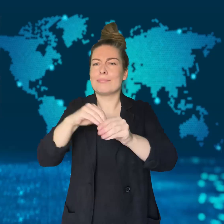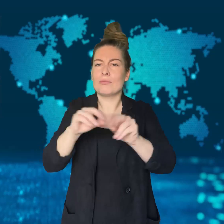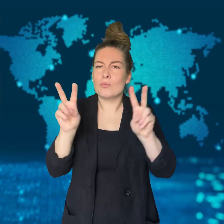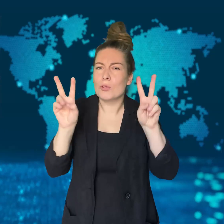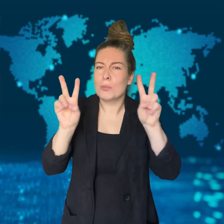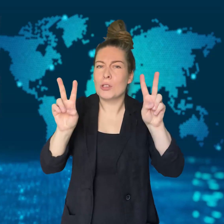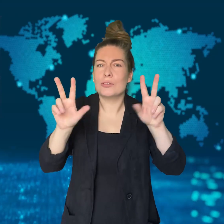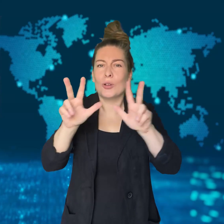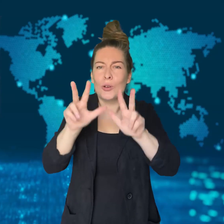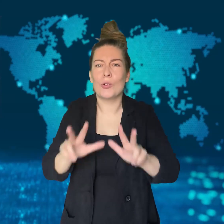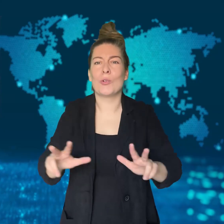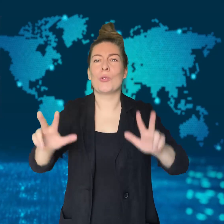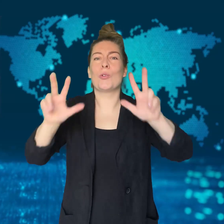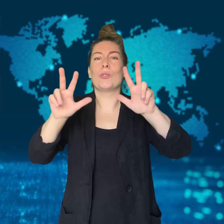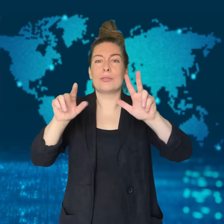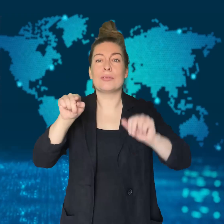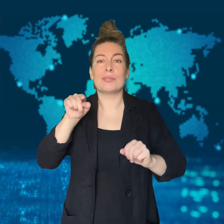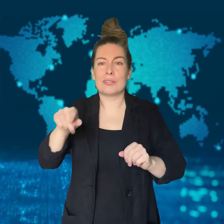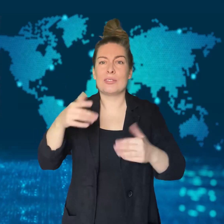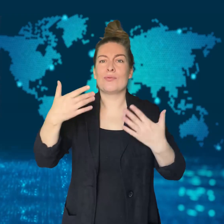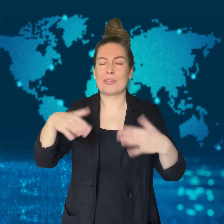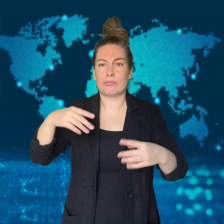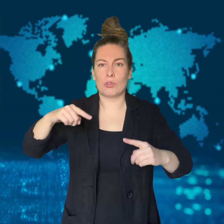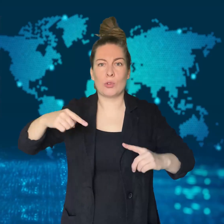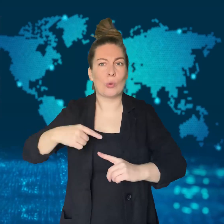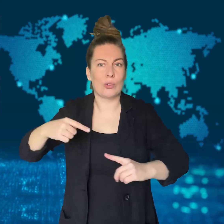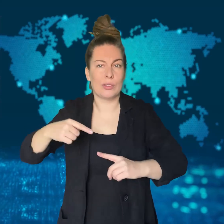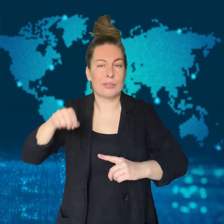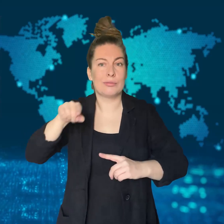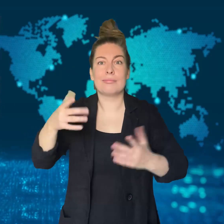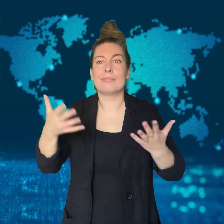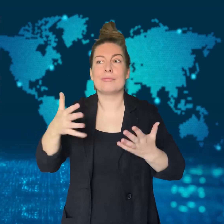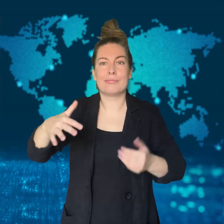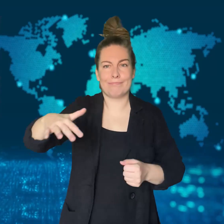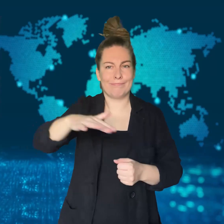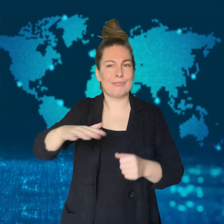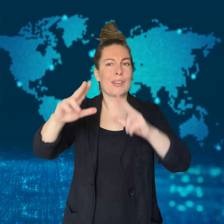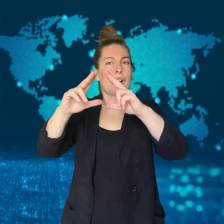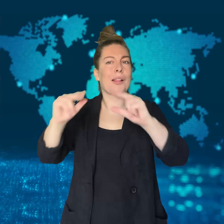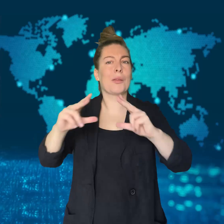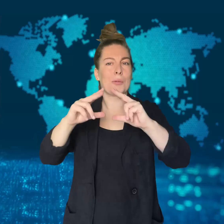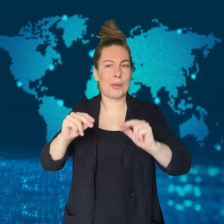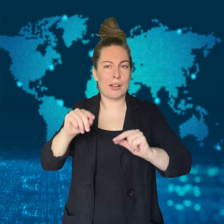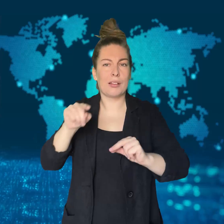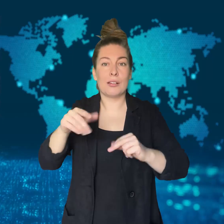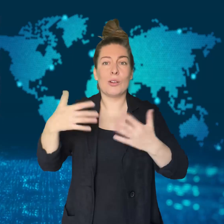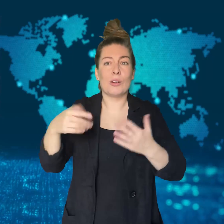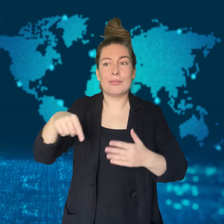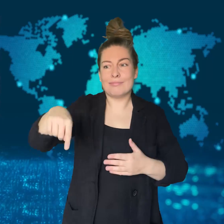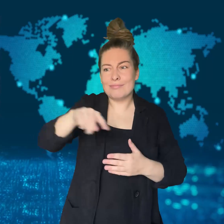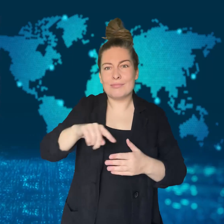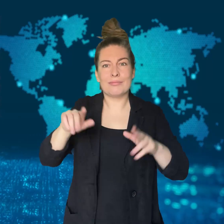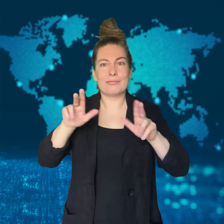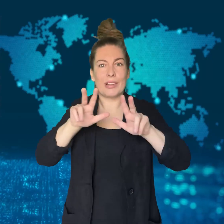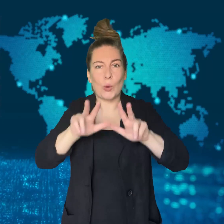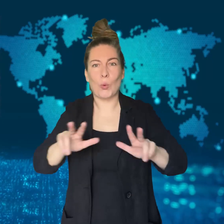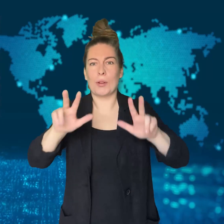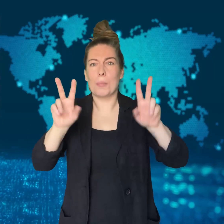This brings the number of peacekeepers injured to